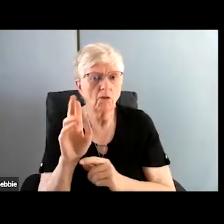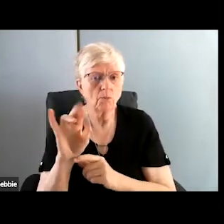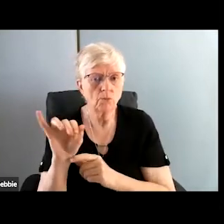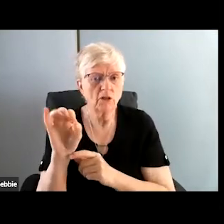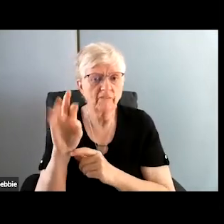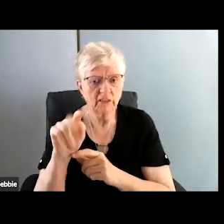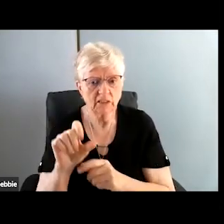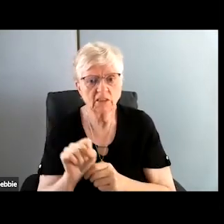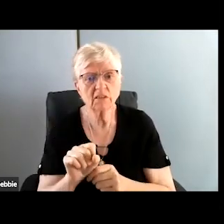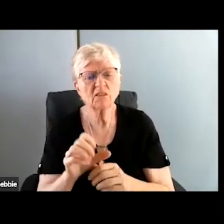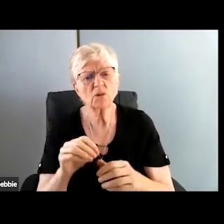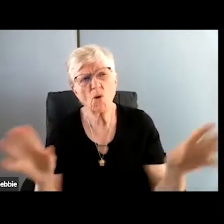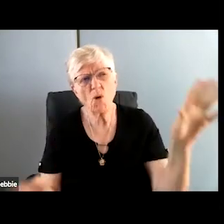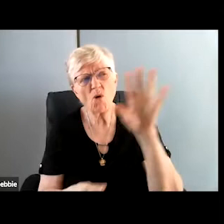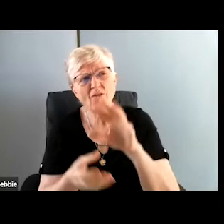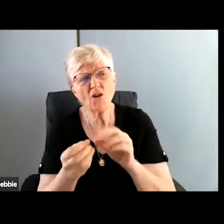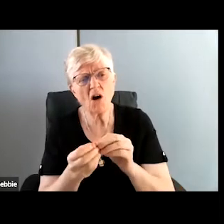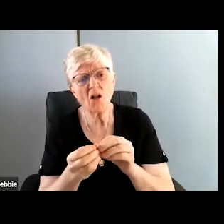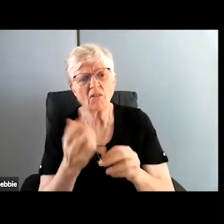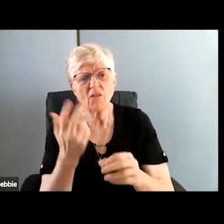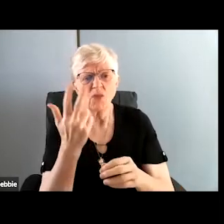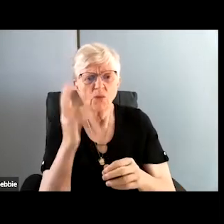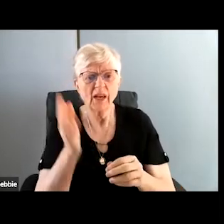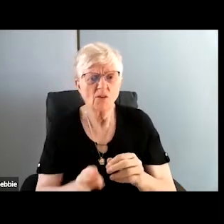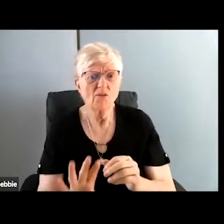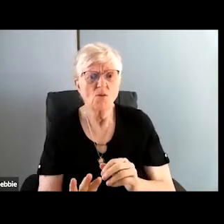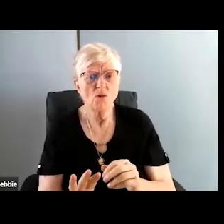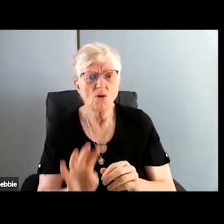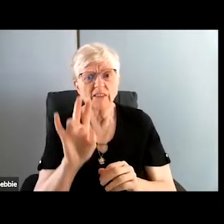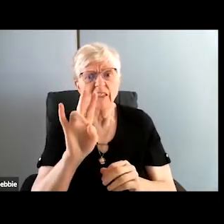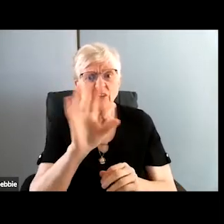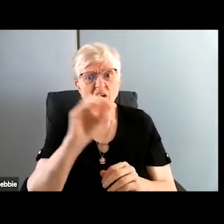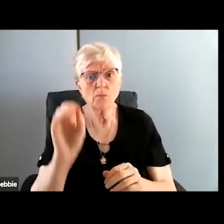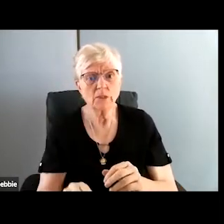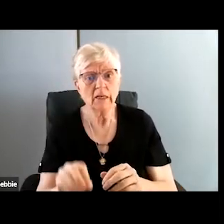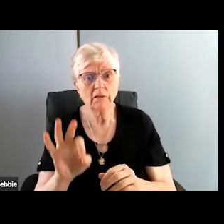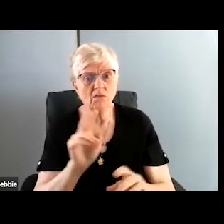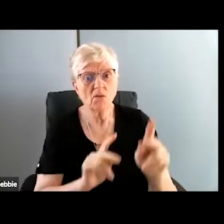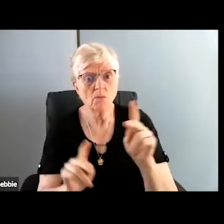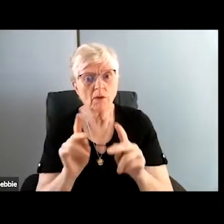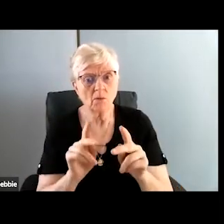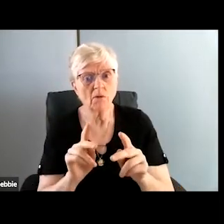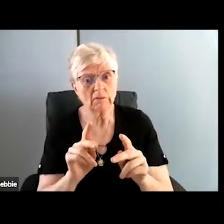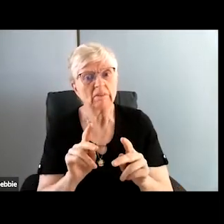IT VERY DIFFICULT TO UNDERSTAND THE BRIEFINGS. SO OVERALL, ACROSS ALL PARTICIPANTS, SO OVERALL, ACROSS ALL PARTICIPANTS, ABOUT THREE OUT OF FOUR ABOUT THREE OUT OF FOUR OR 75% OF RESPONDENTS OR 75% OF RESPONDENTS FOUND THAT THE INFORMATION IN VIDEO FORMAT IS EASY TO UNDERSTAND.